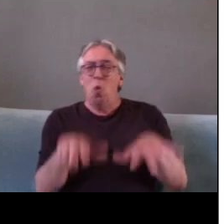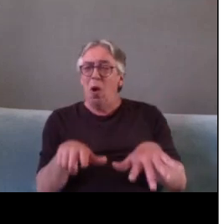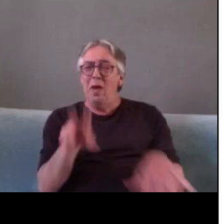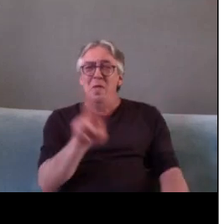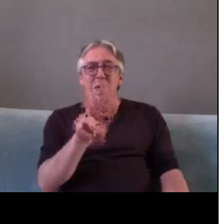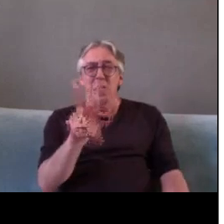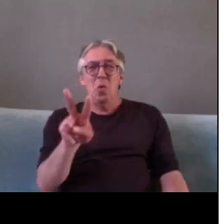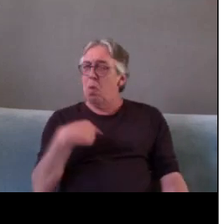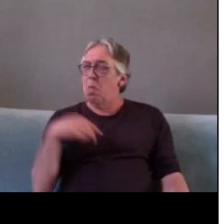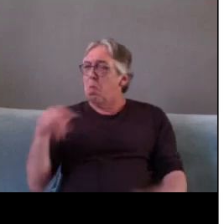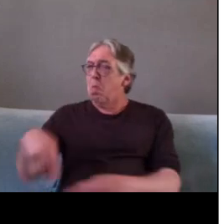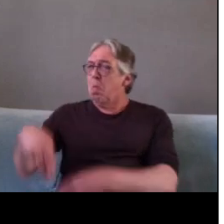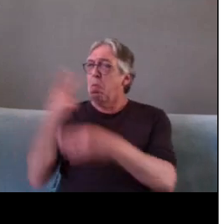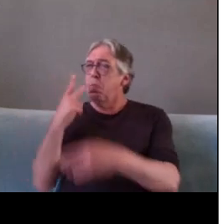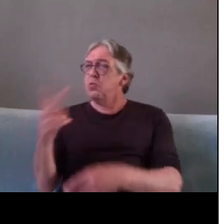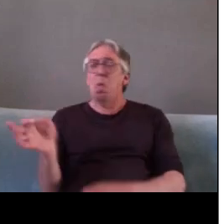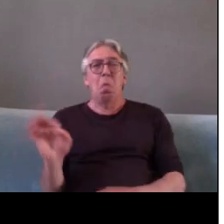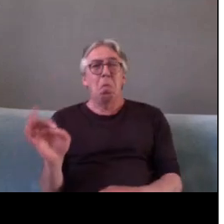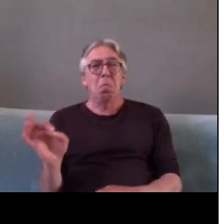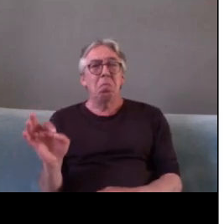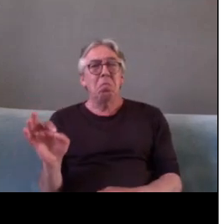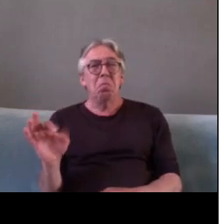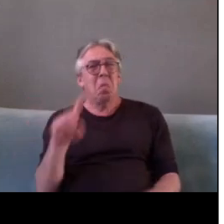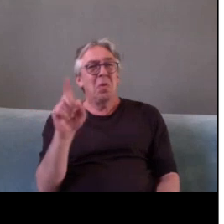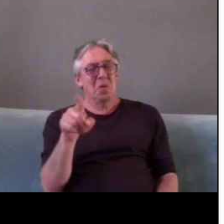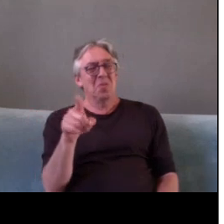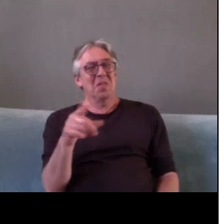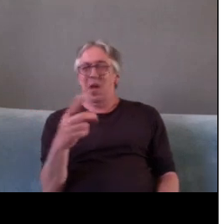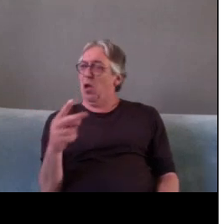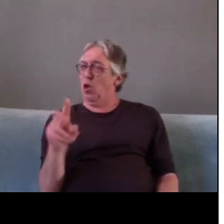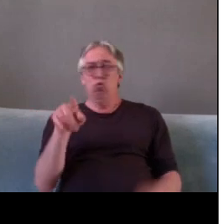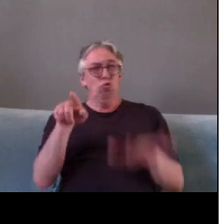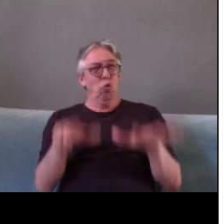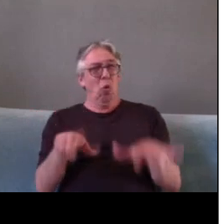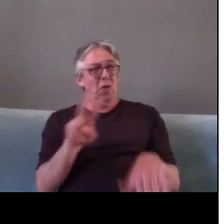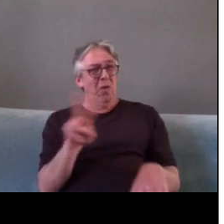If you can say that for clarification. So the first question I received is